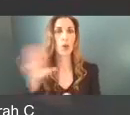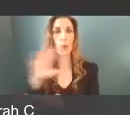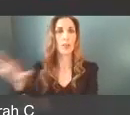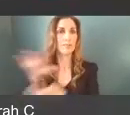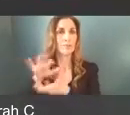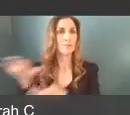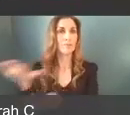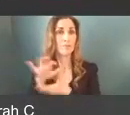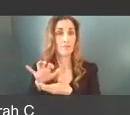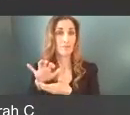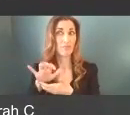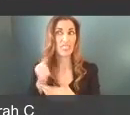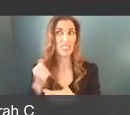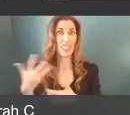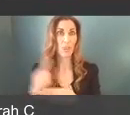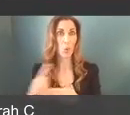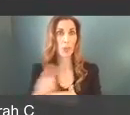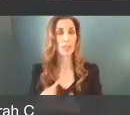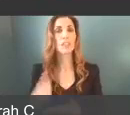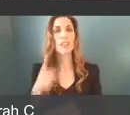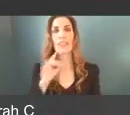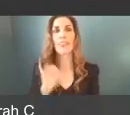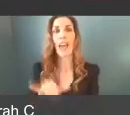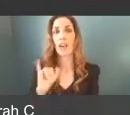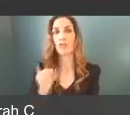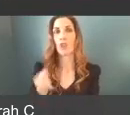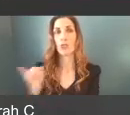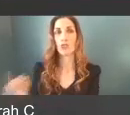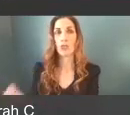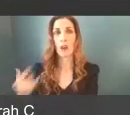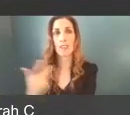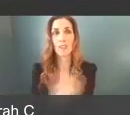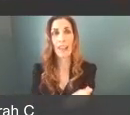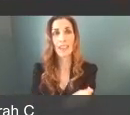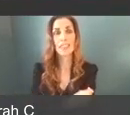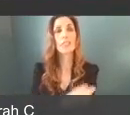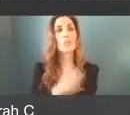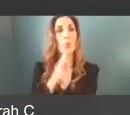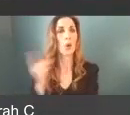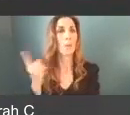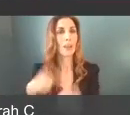and it will be the Johnson & Johnson vaccine. It will be coming to our County Health Department. We